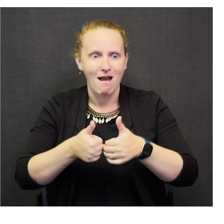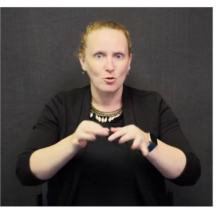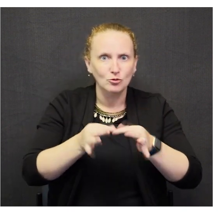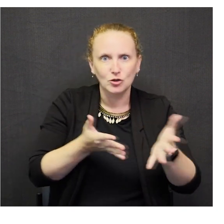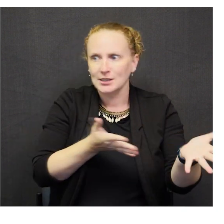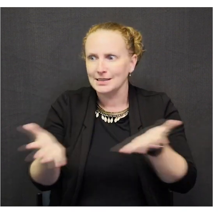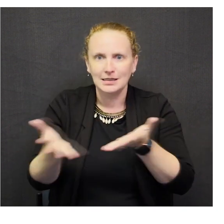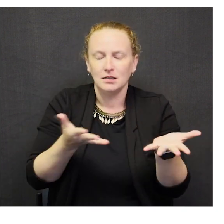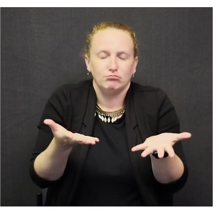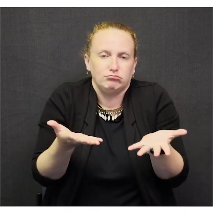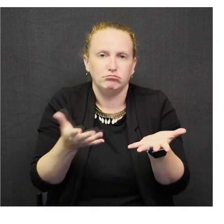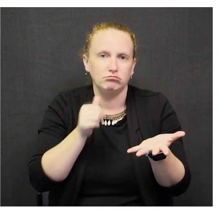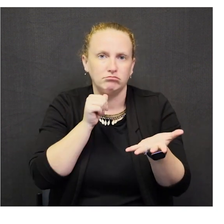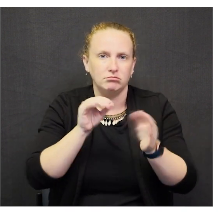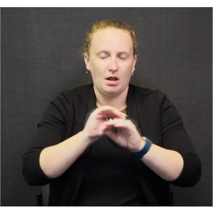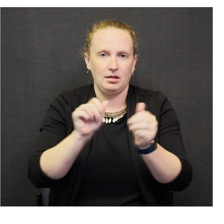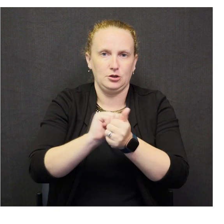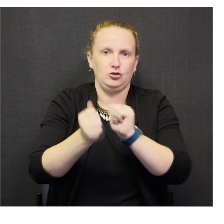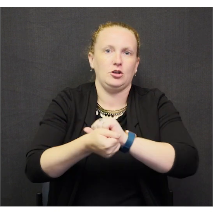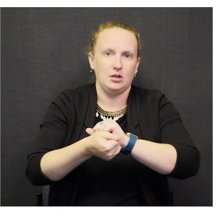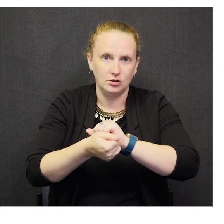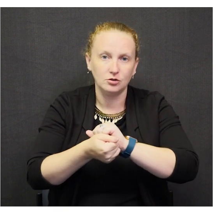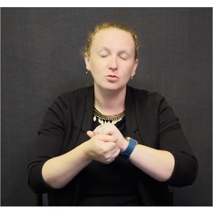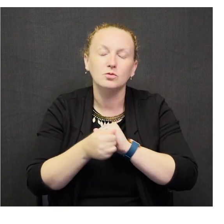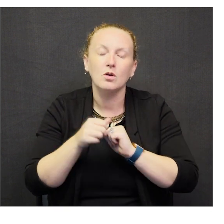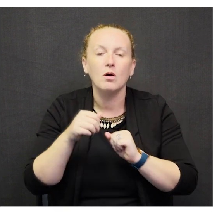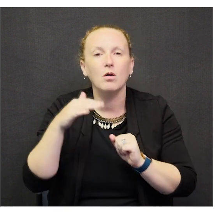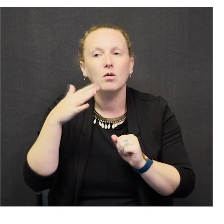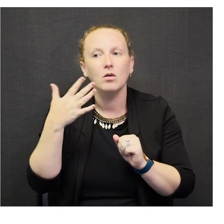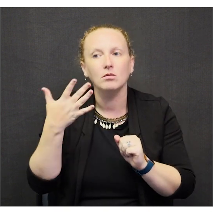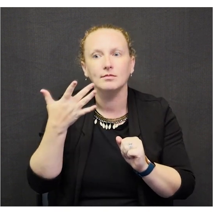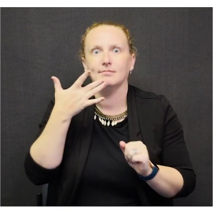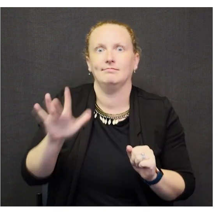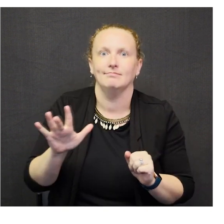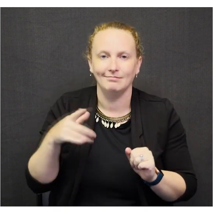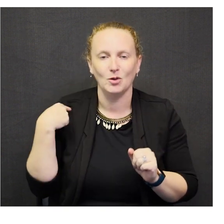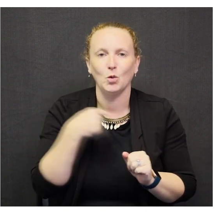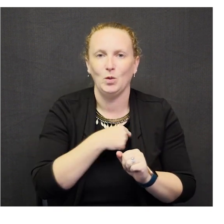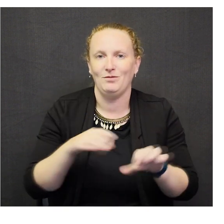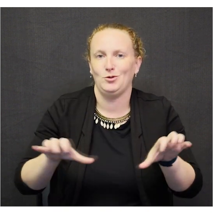Cambridge Health Alliance that we've been doing our own phone interpreting since 2008, and